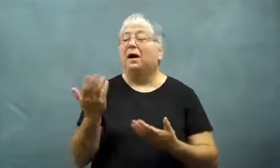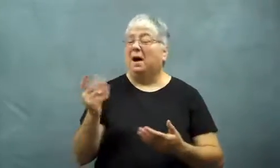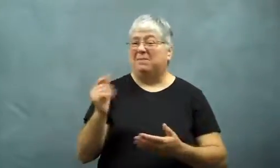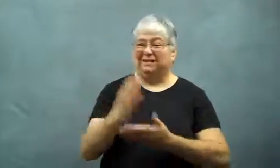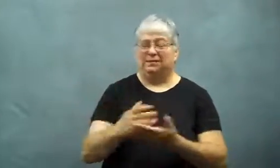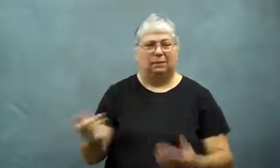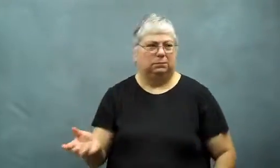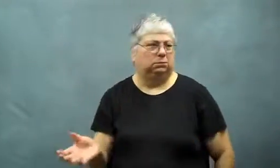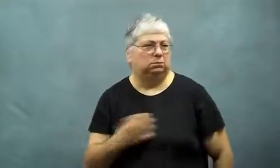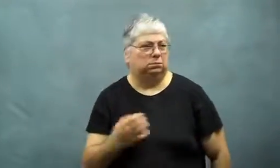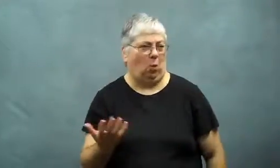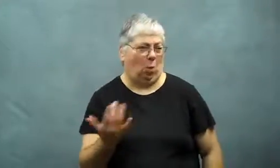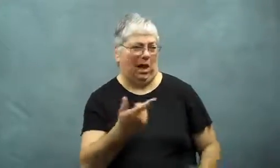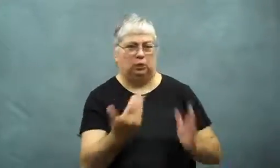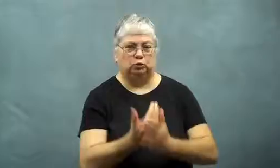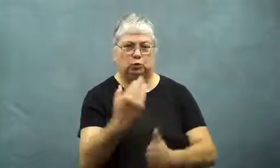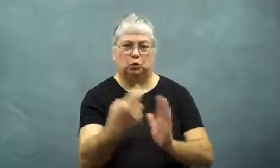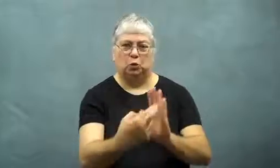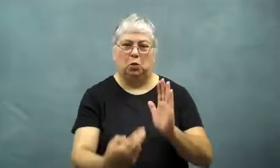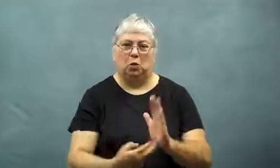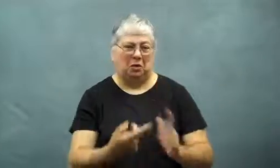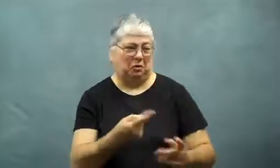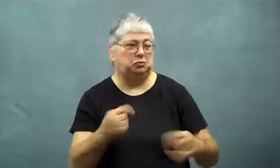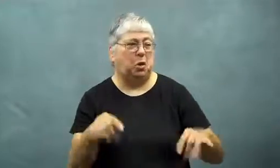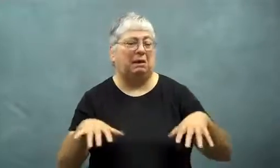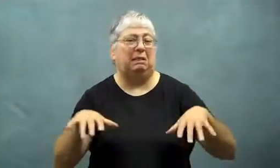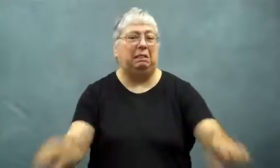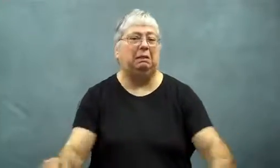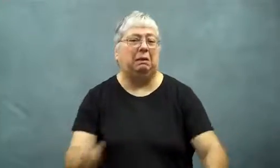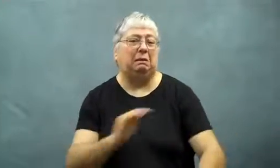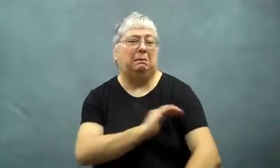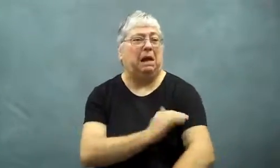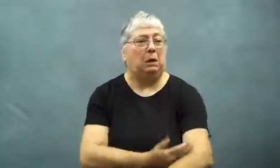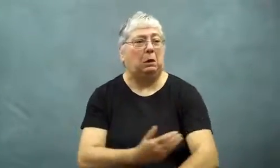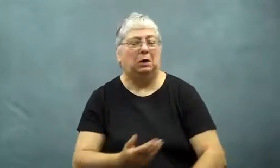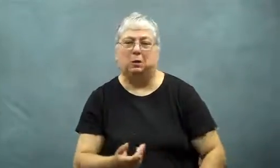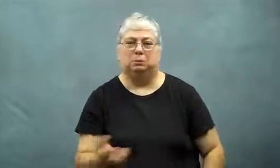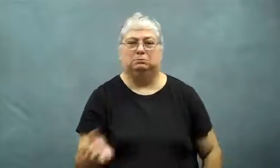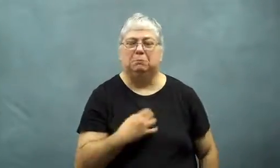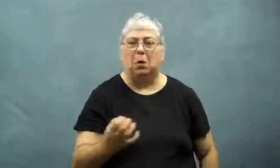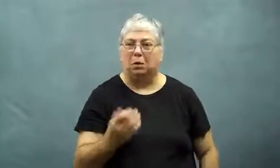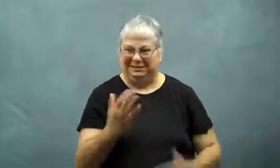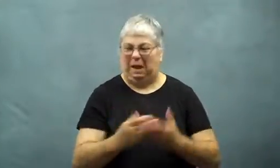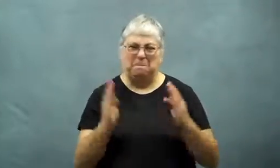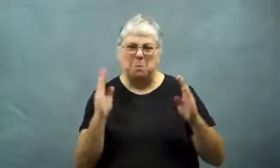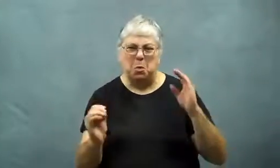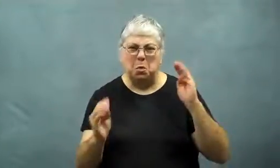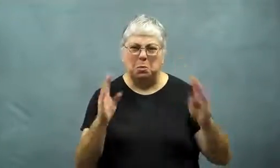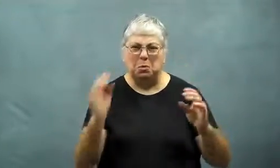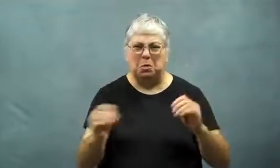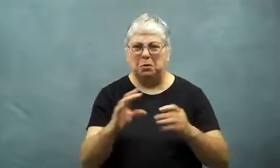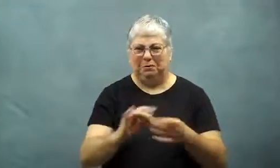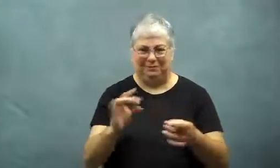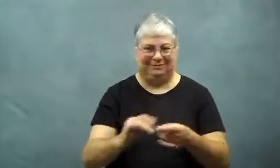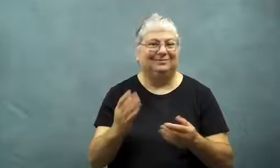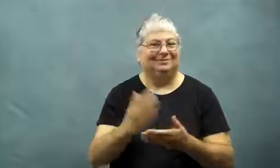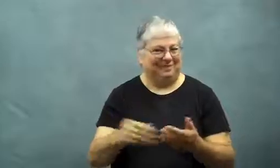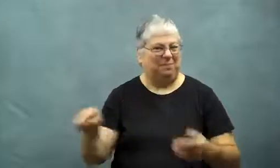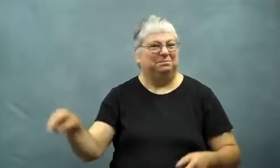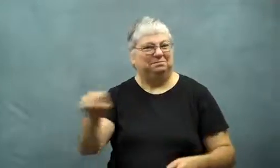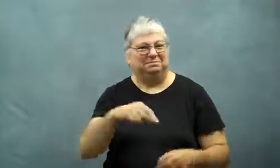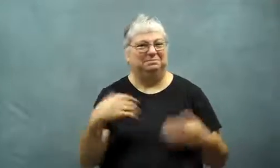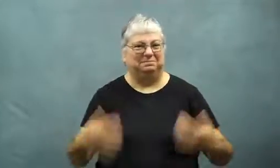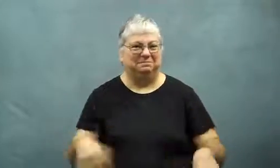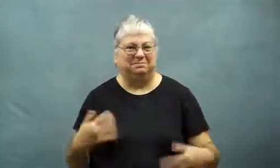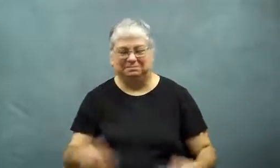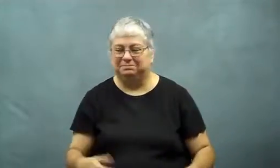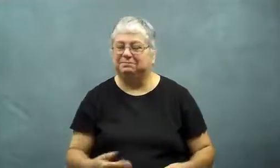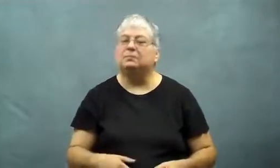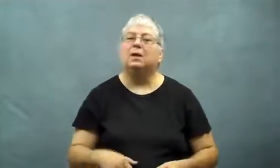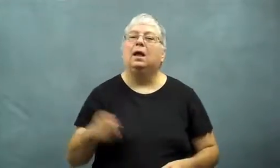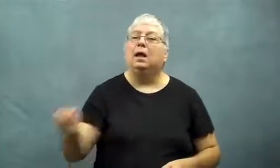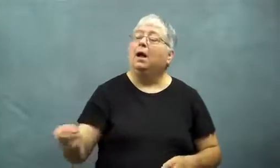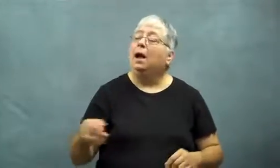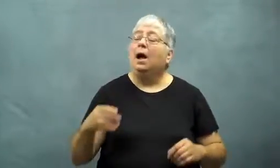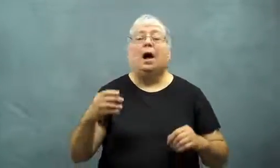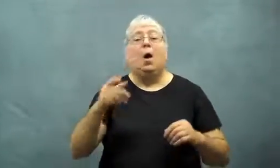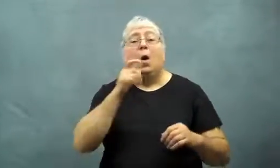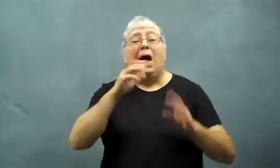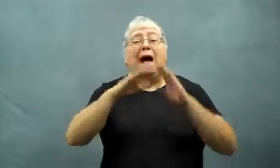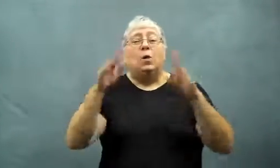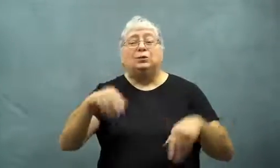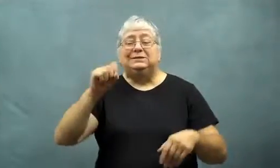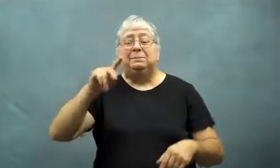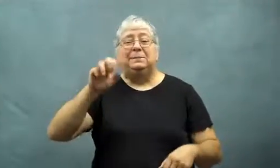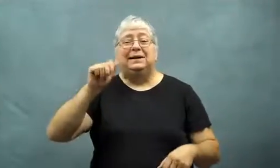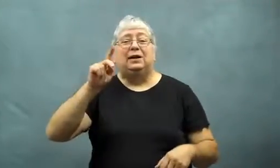Some critics felt it was a power grab, and booed it.